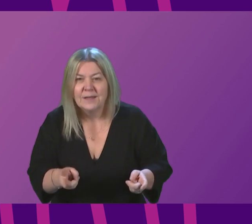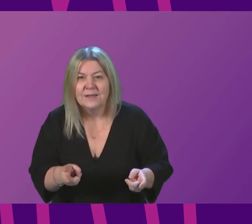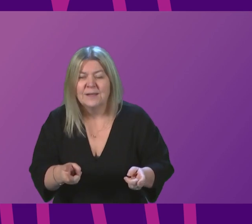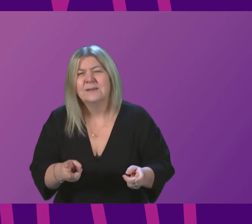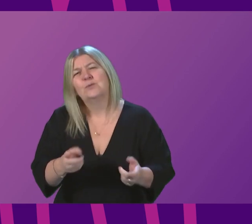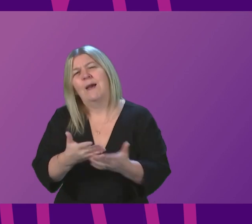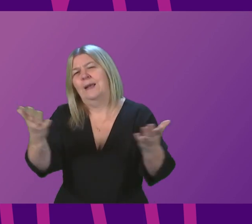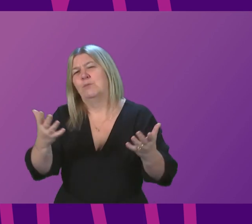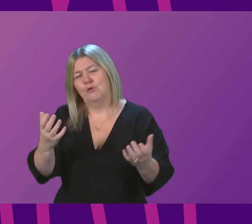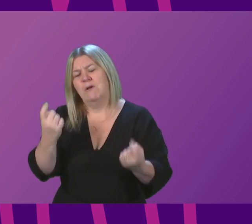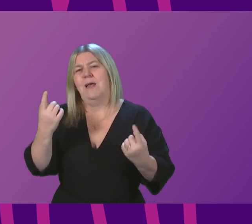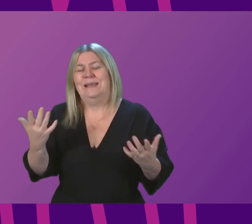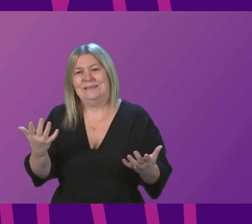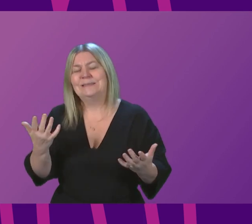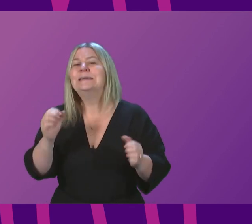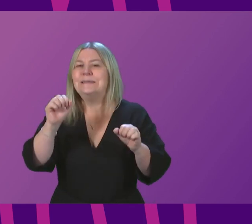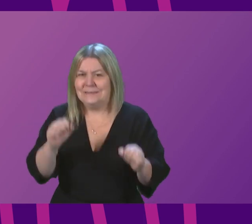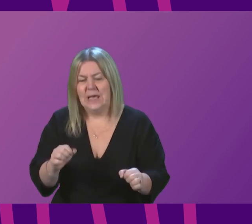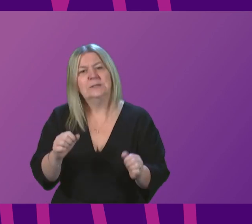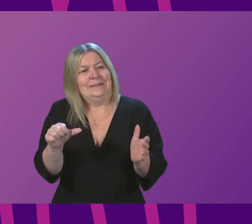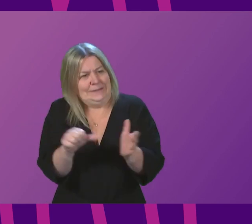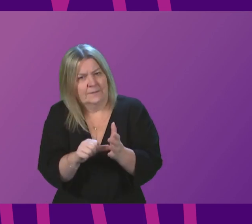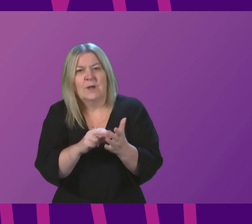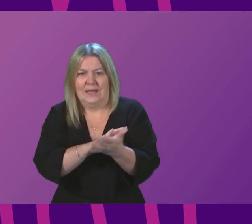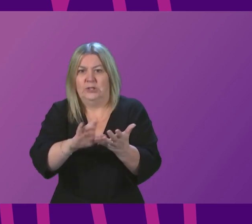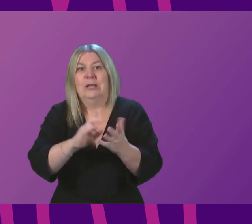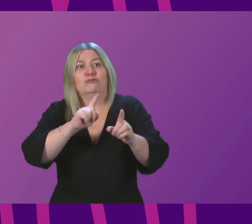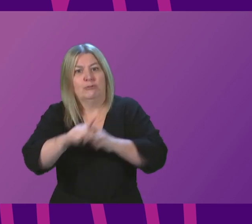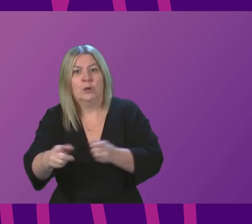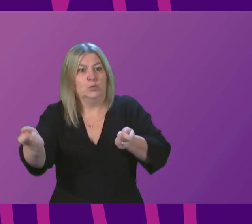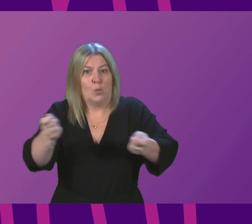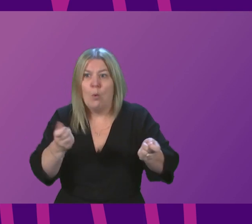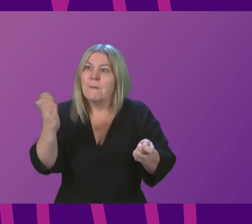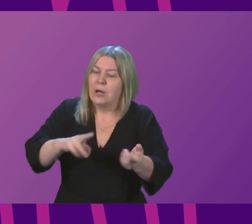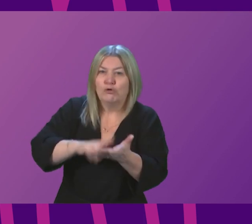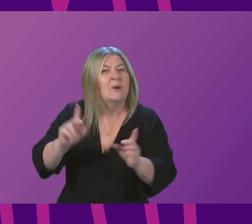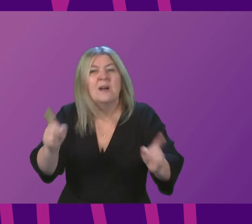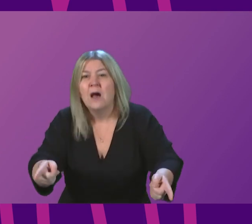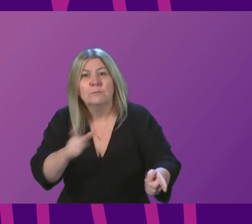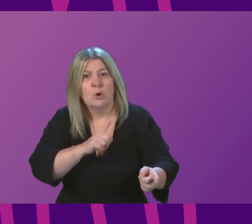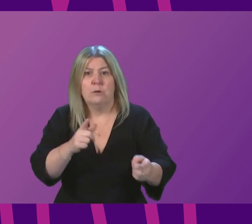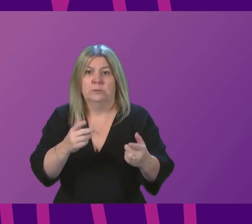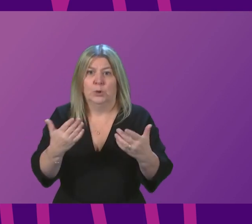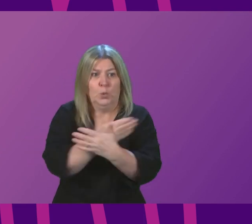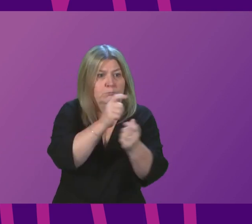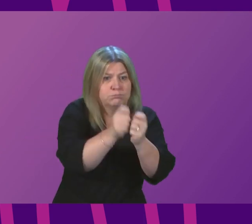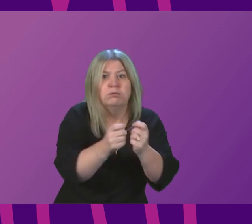has seriously frustrated the attempts on the part of the NHS, just as it has frustrated attempts across wider society, to get back to normal.